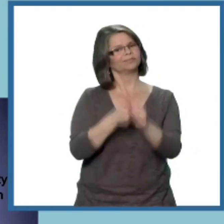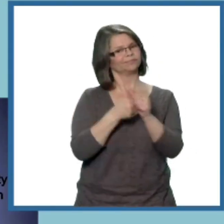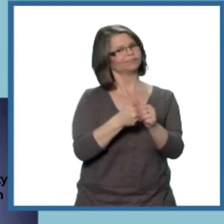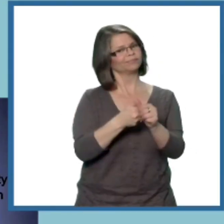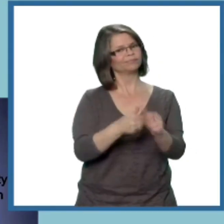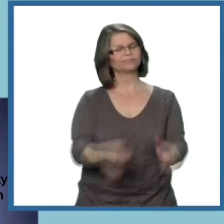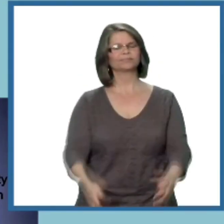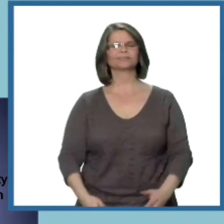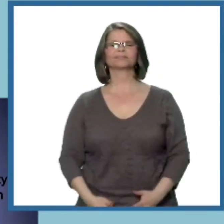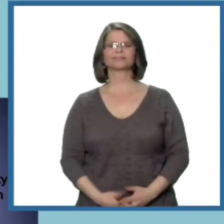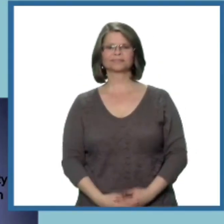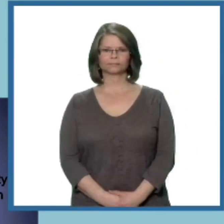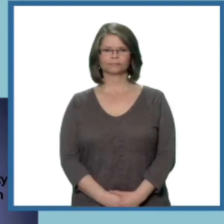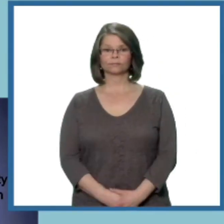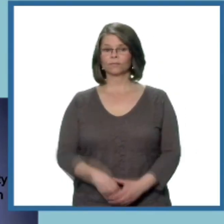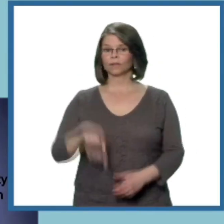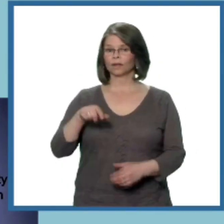as well as how they work together.